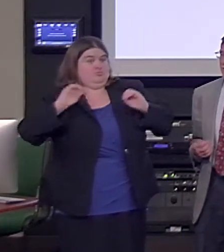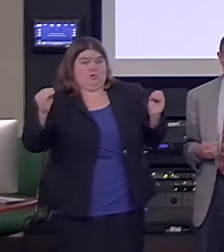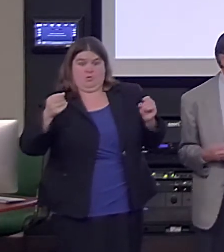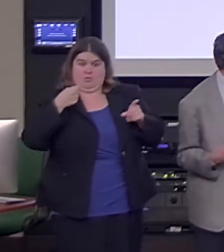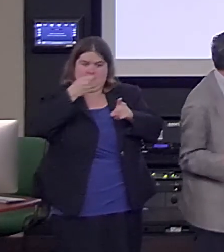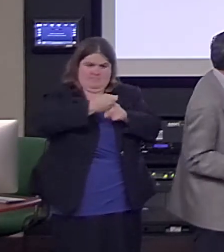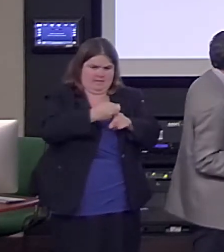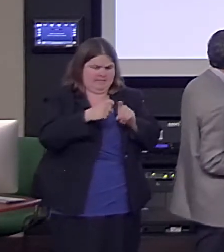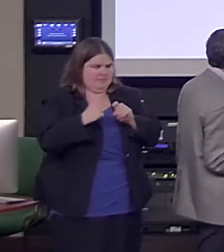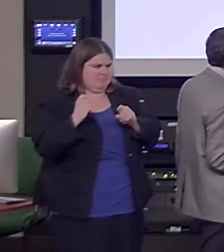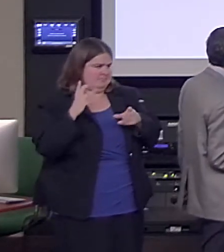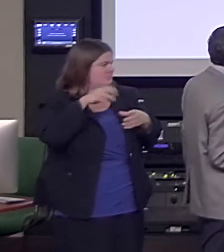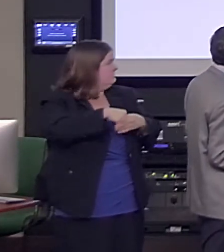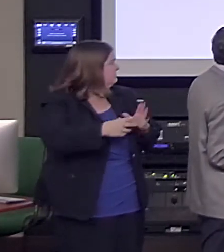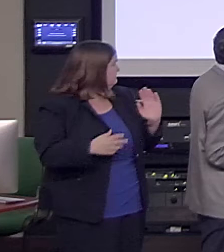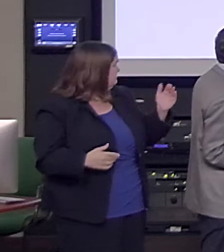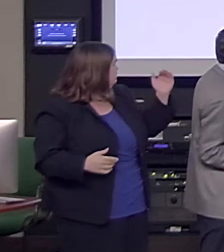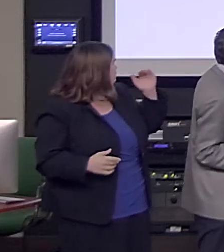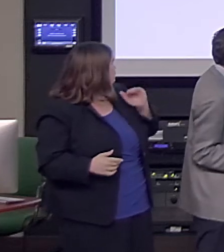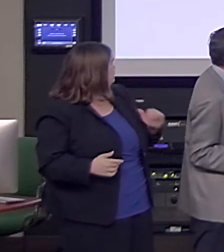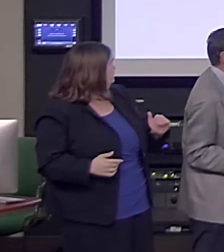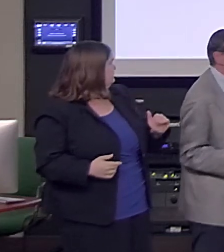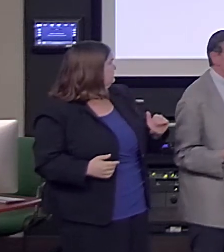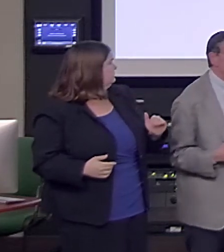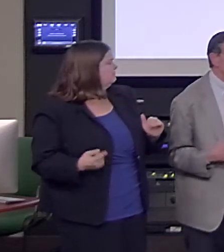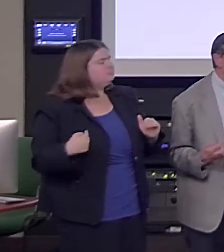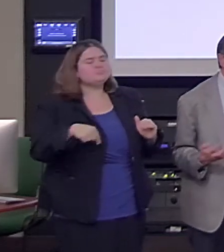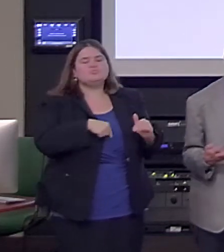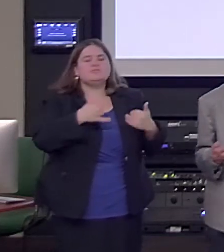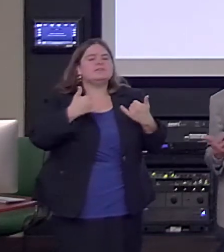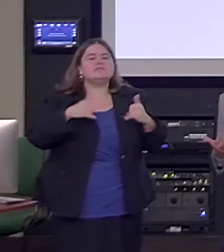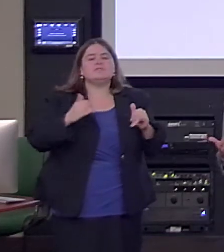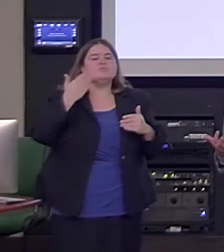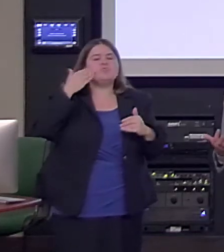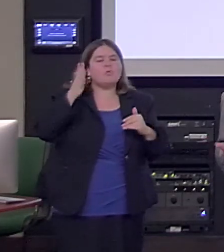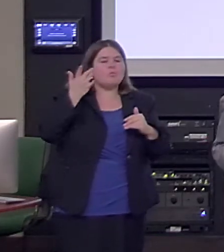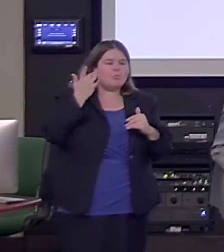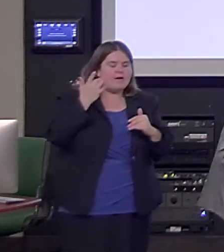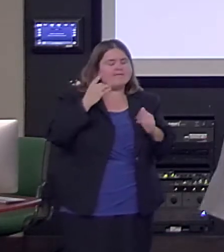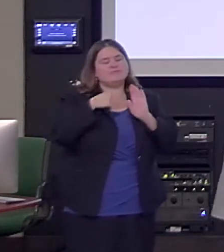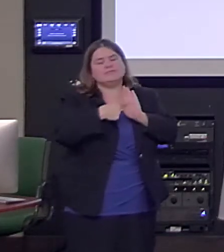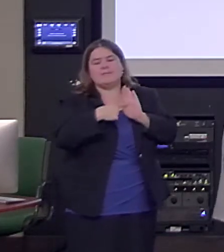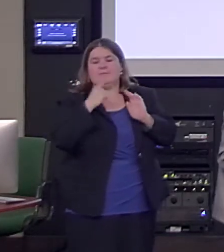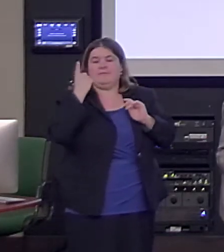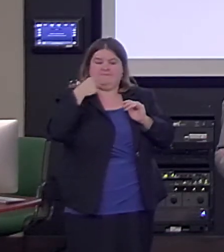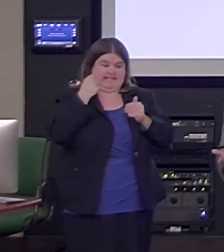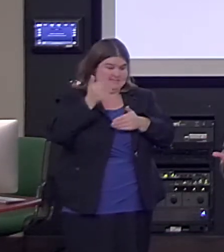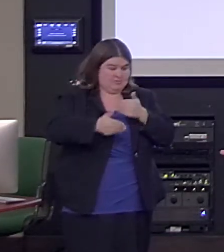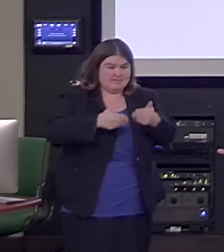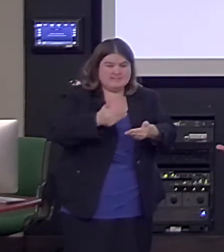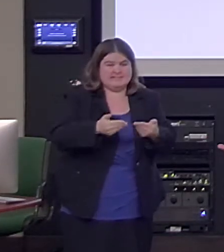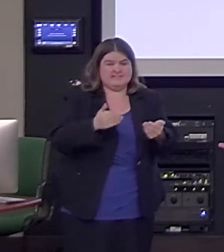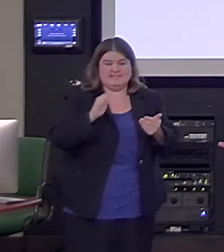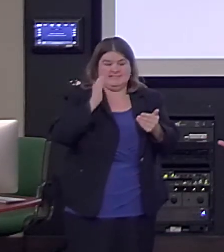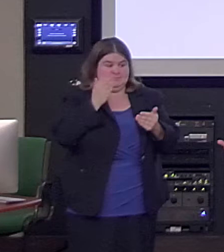the intervention. And we don't know why some domains like face processing appear to be spared